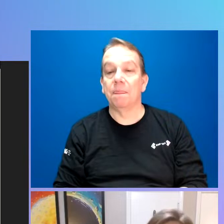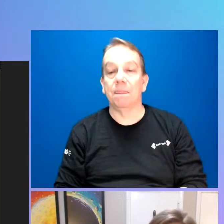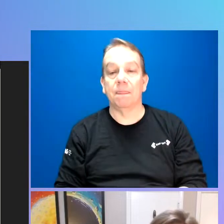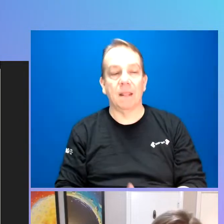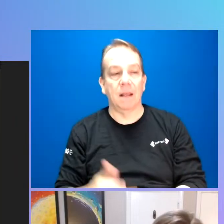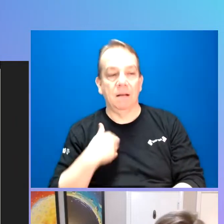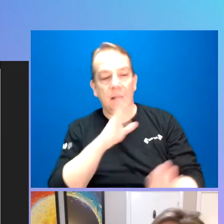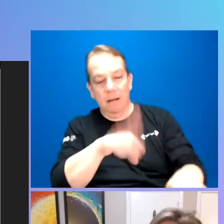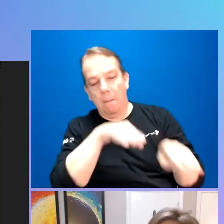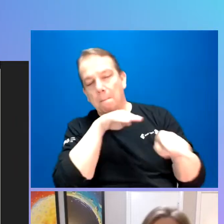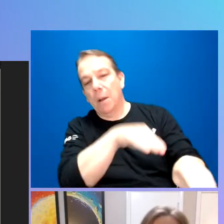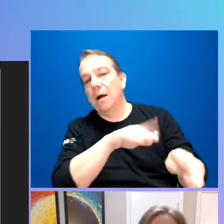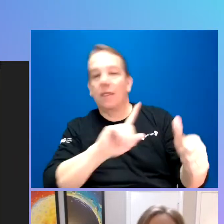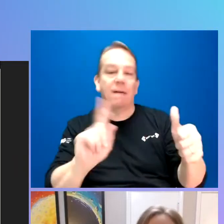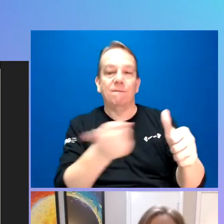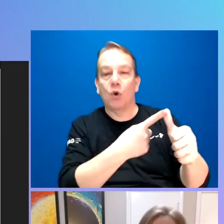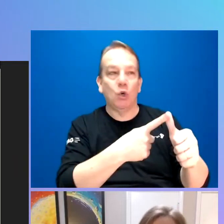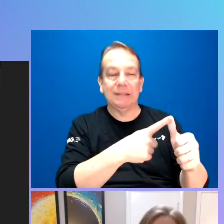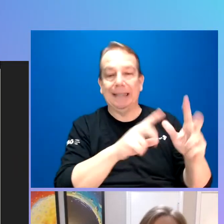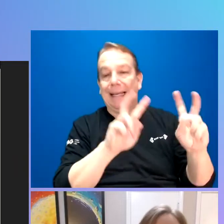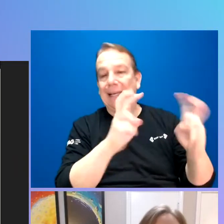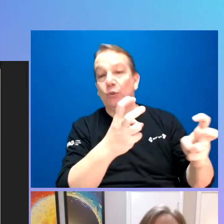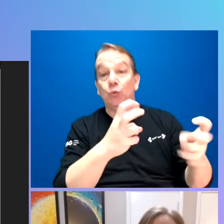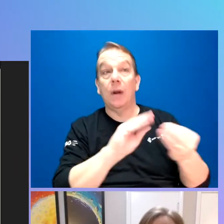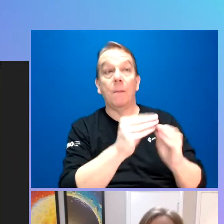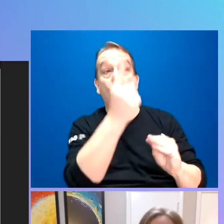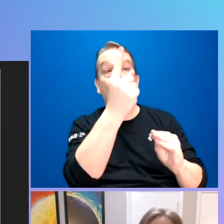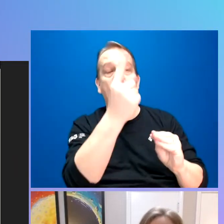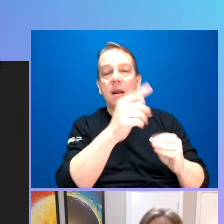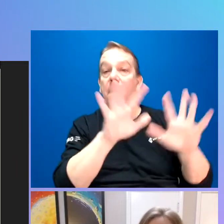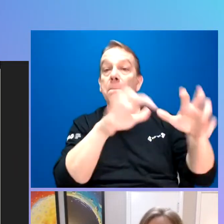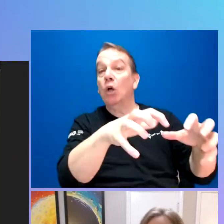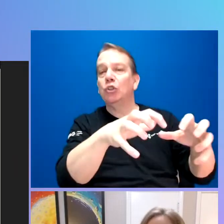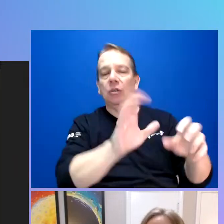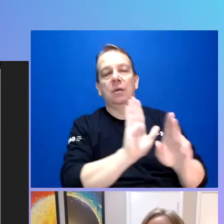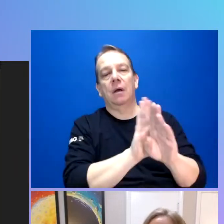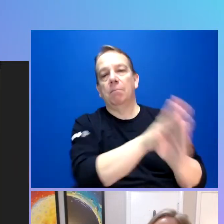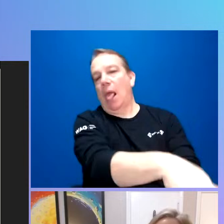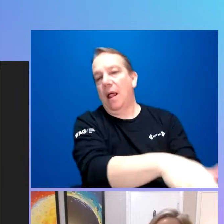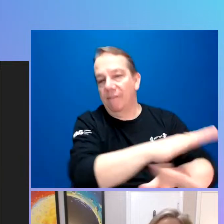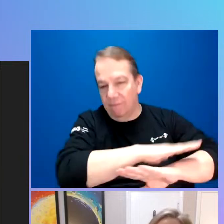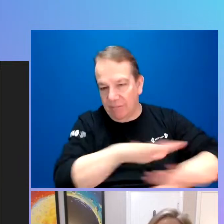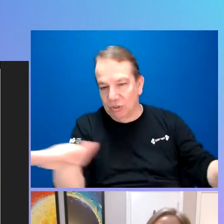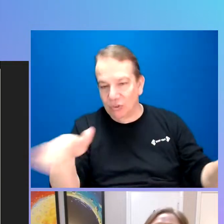defeated or befriended monster number one HTML elements are not